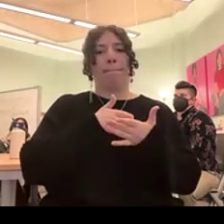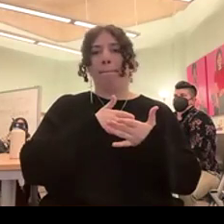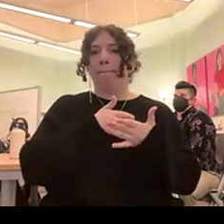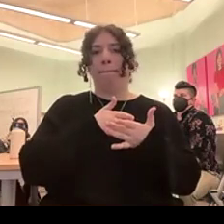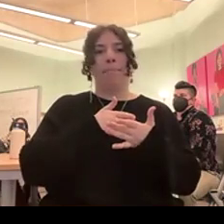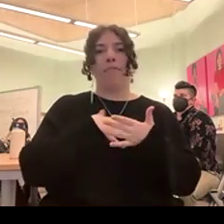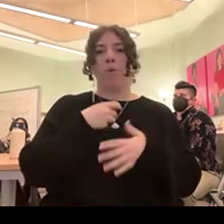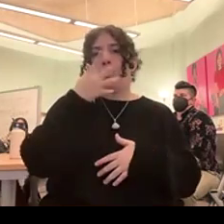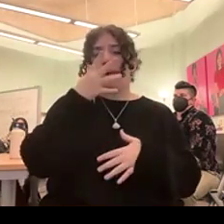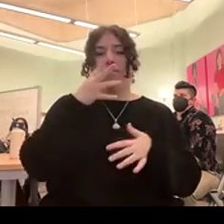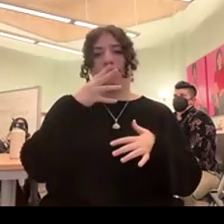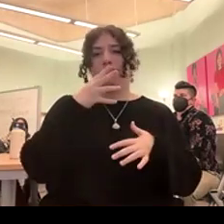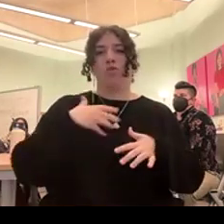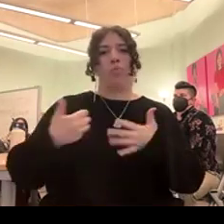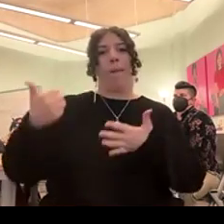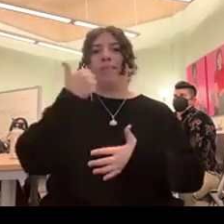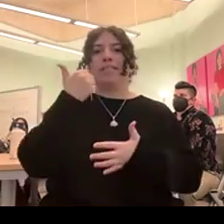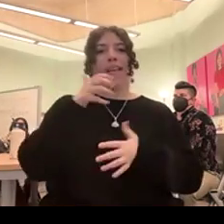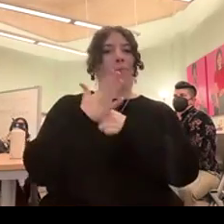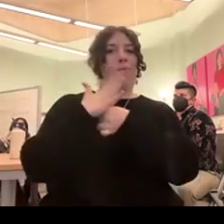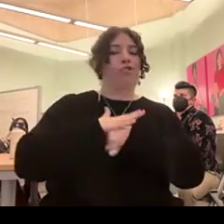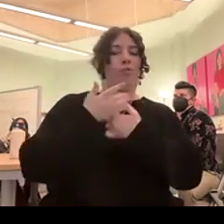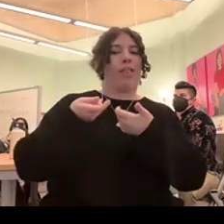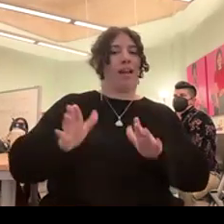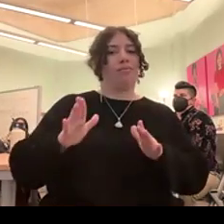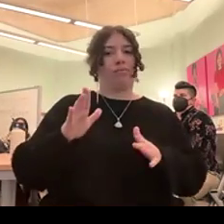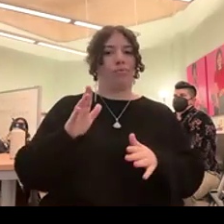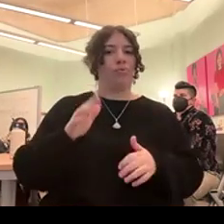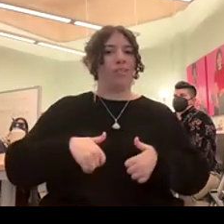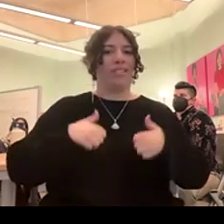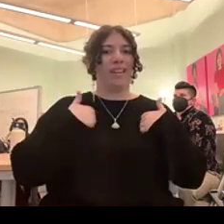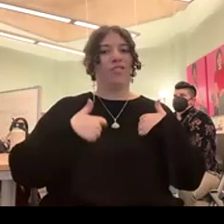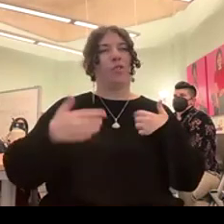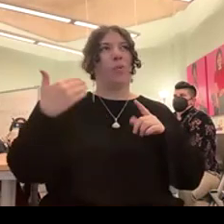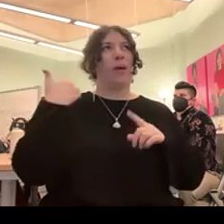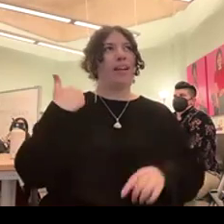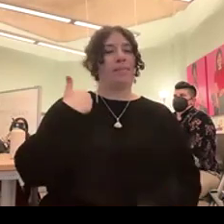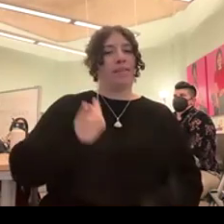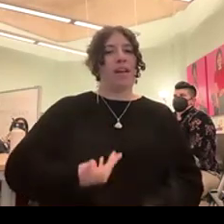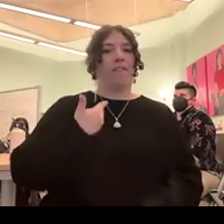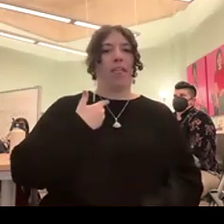ableism and white supremacy and oppression that we allow to exist. And so, it's like,